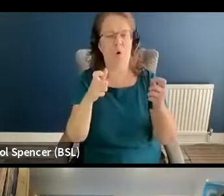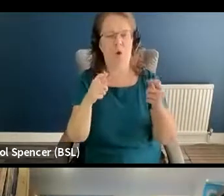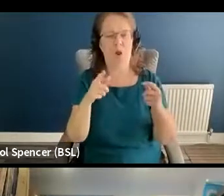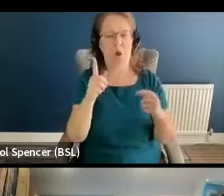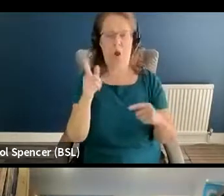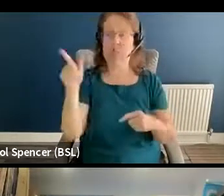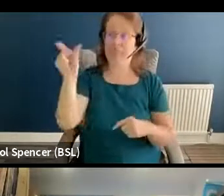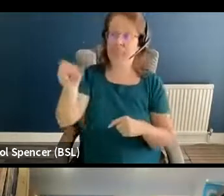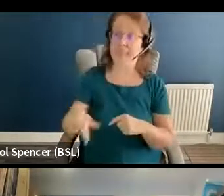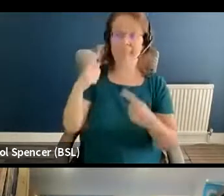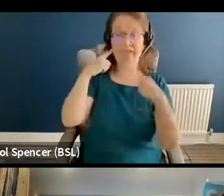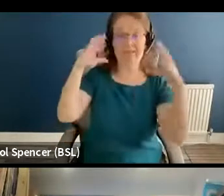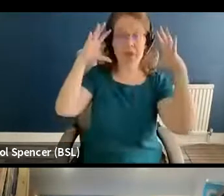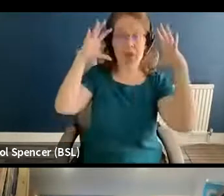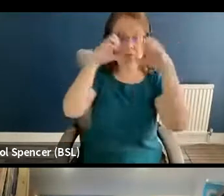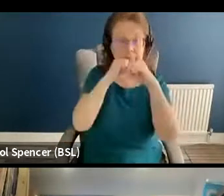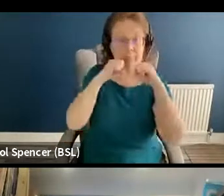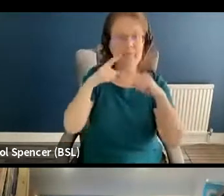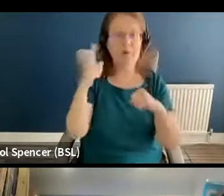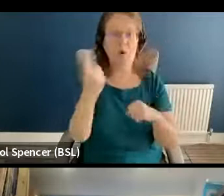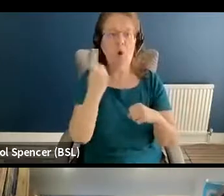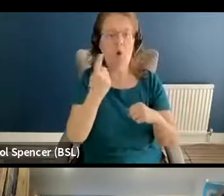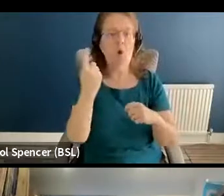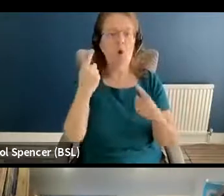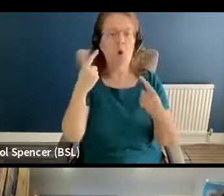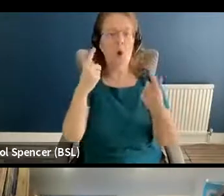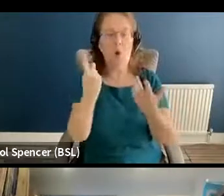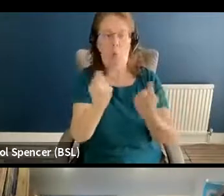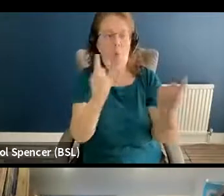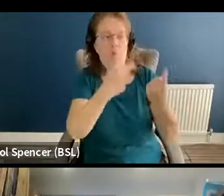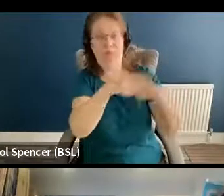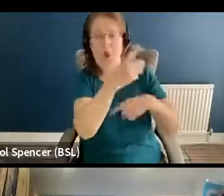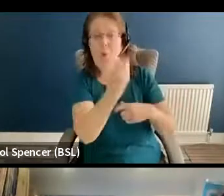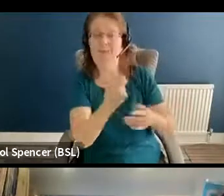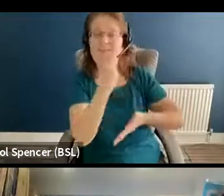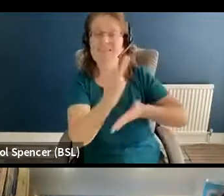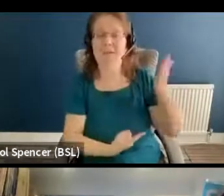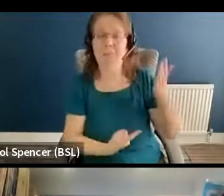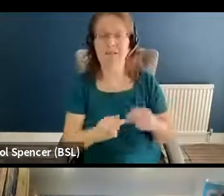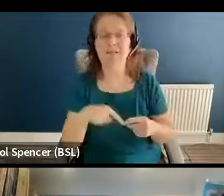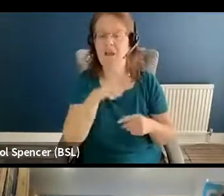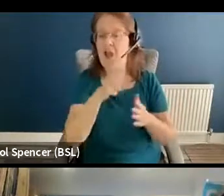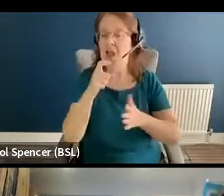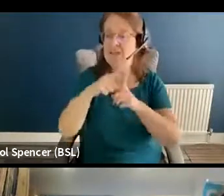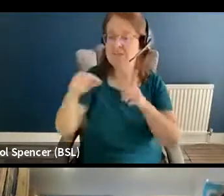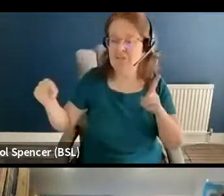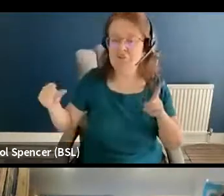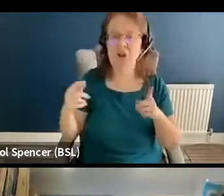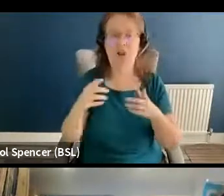with sight loss, but more generally people with disabilities, which could be digital website apps,